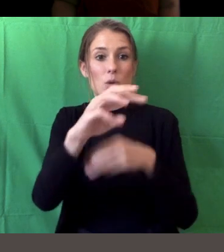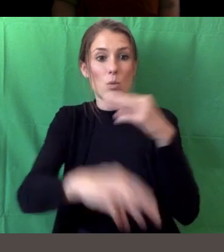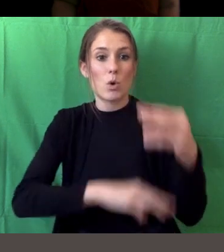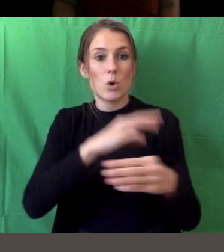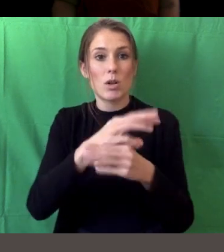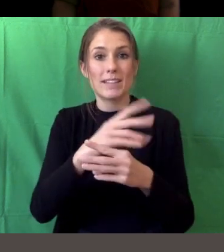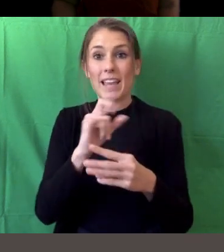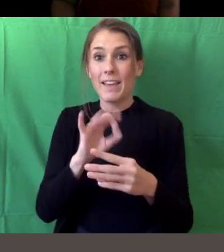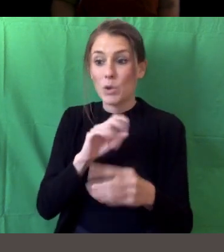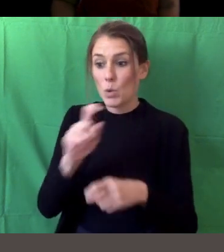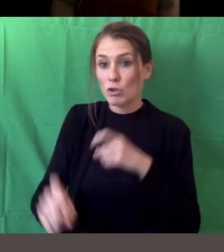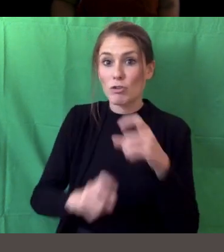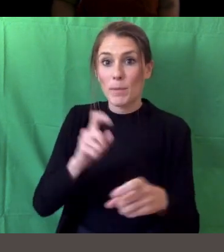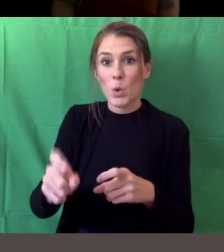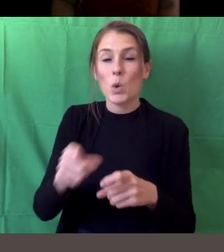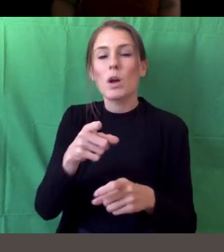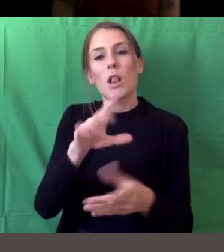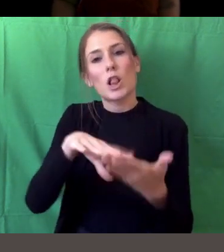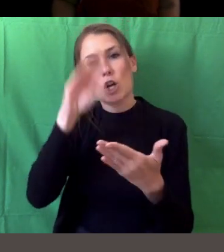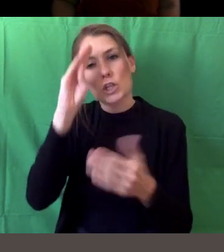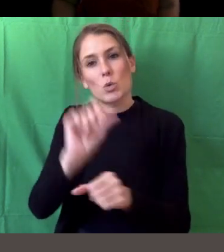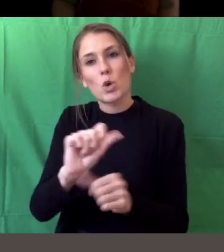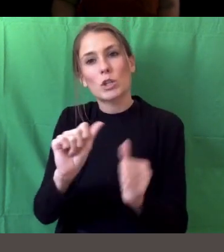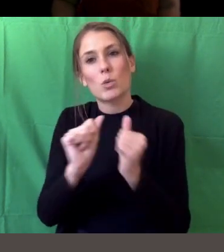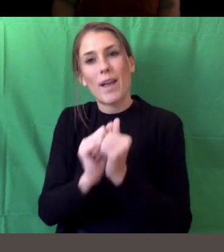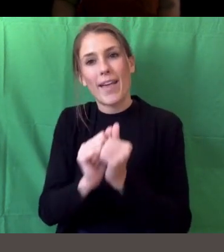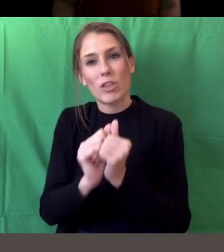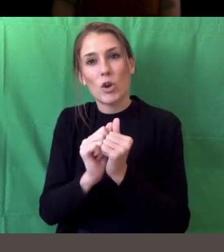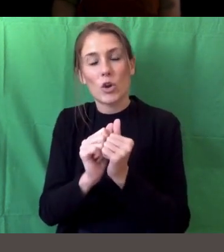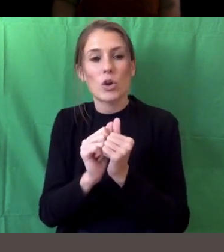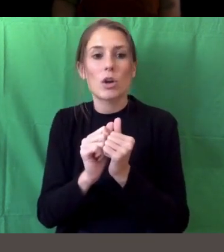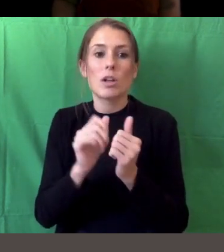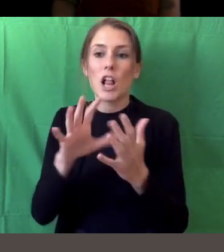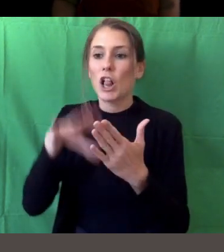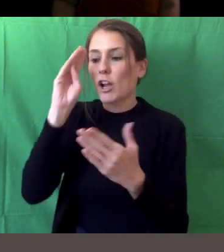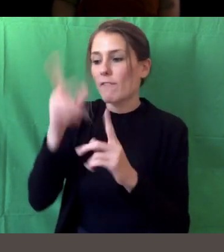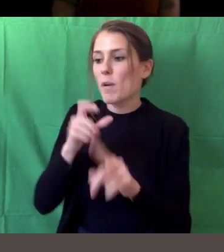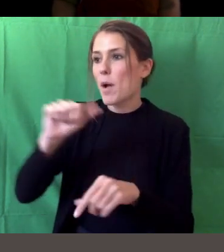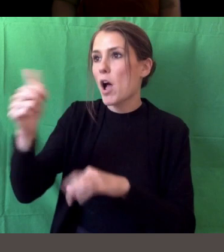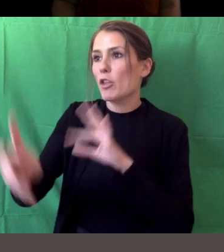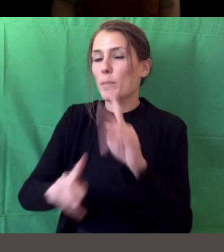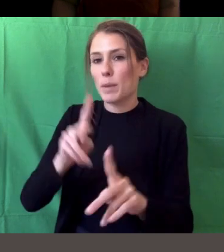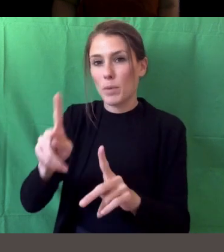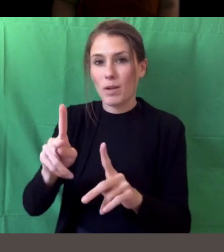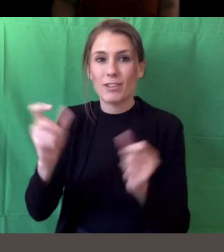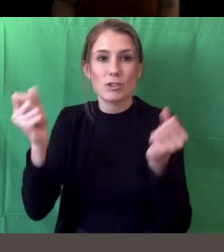in the world and through contributing, learning to work together and mentor and learn from